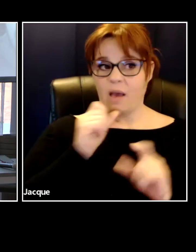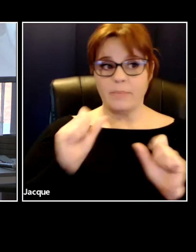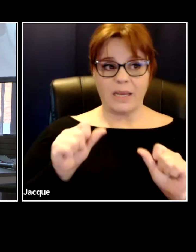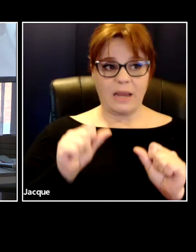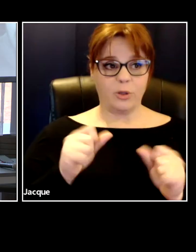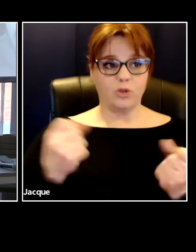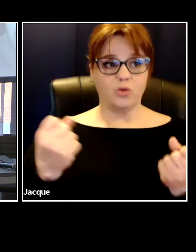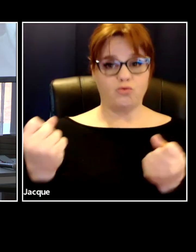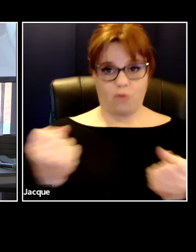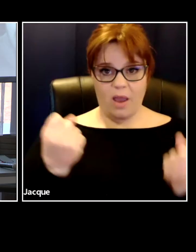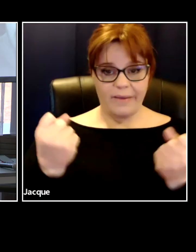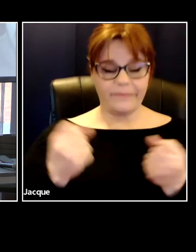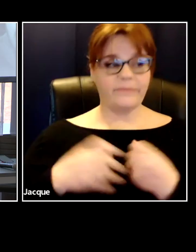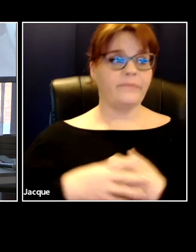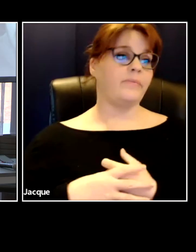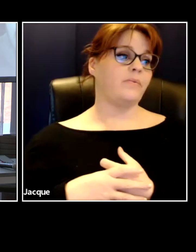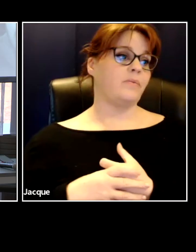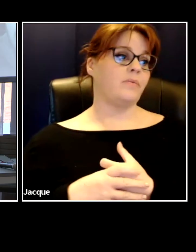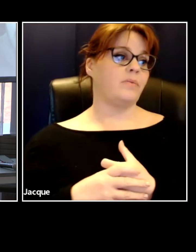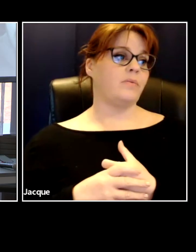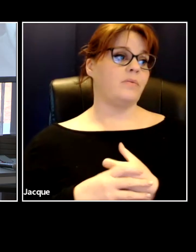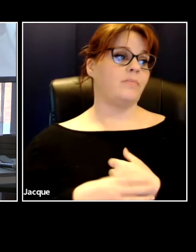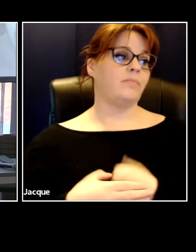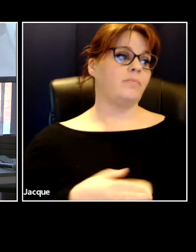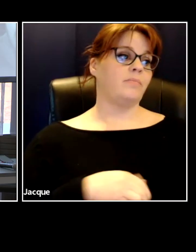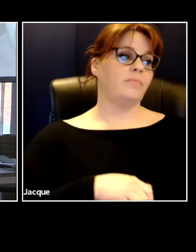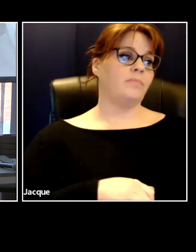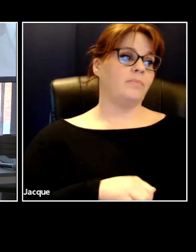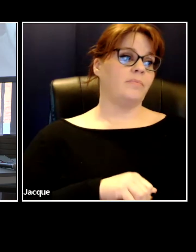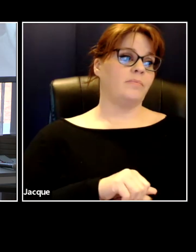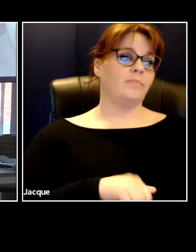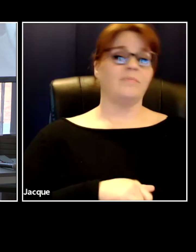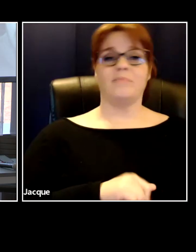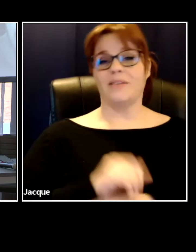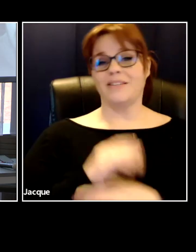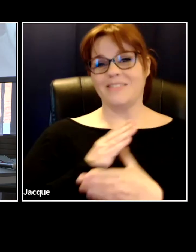um and uh and some of the things we can do about it. And then we'll we'll continue the conversation